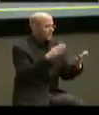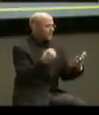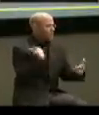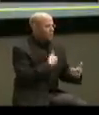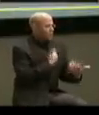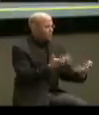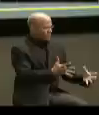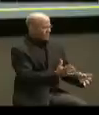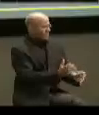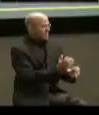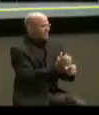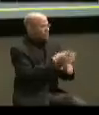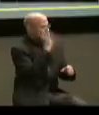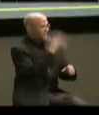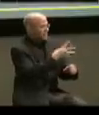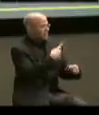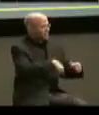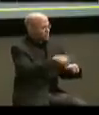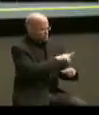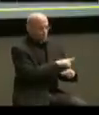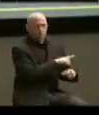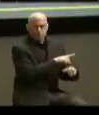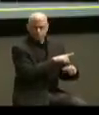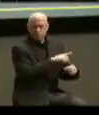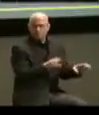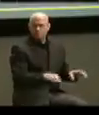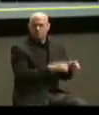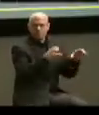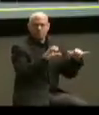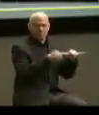CREATED THOSE PERFORMANCE METRICS. MICHELLE, YOU PROBABLY REMEMBER THOSE THINGS.